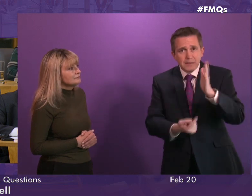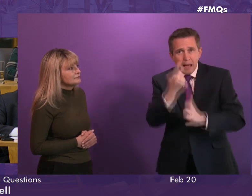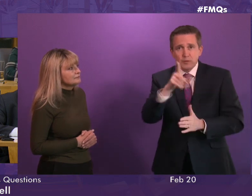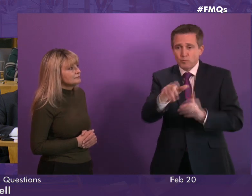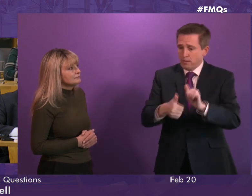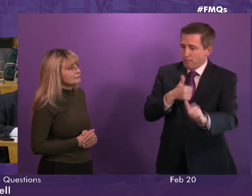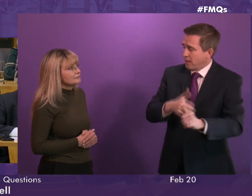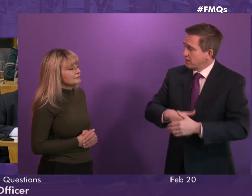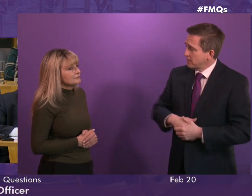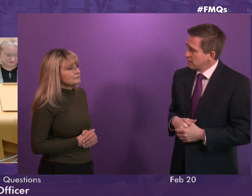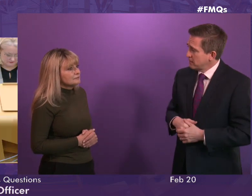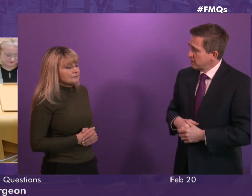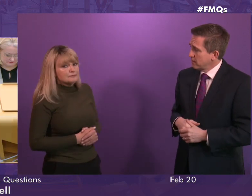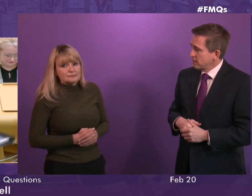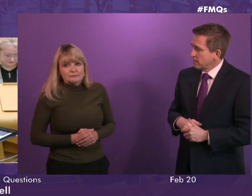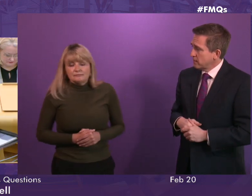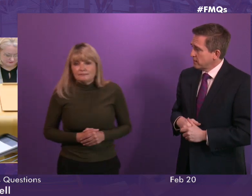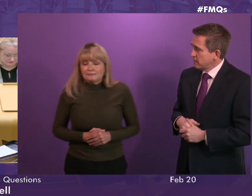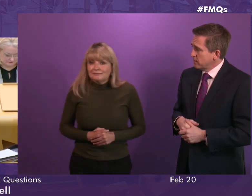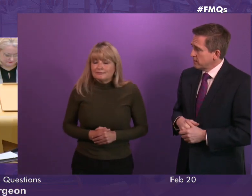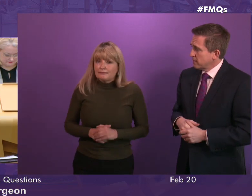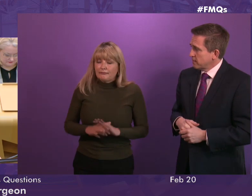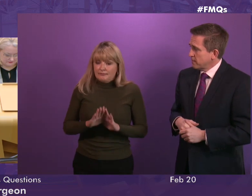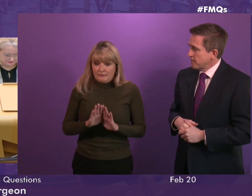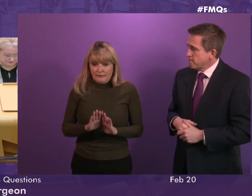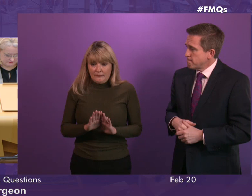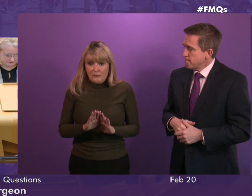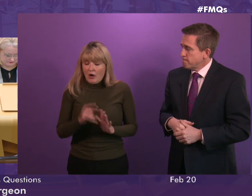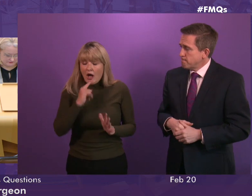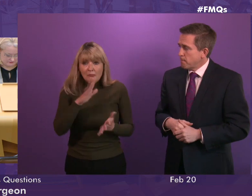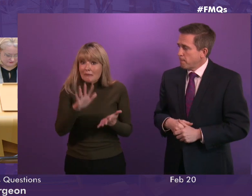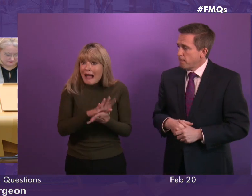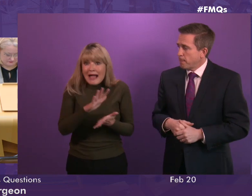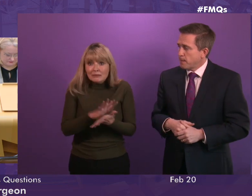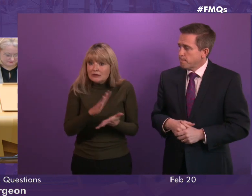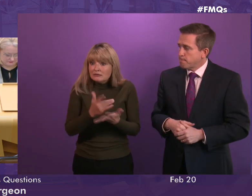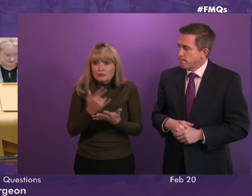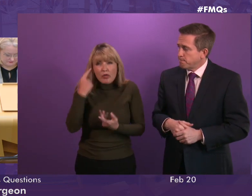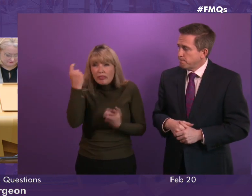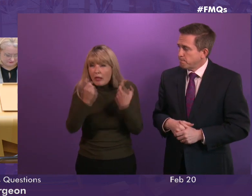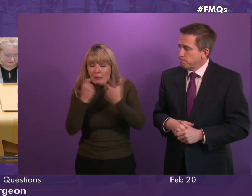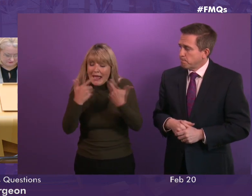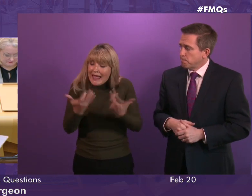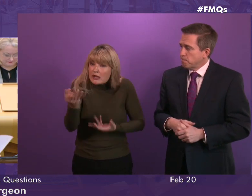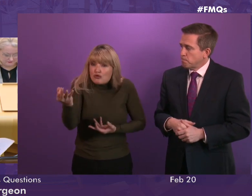The First Minister (Nicola Sturgeon): I am happy to consider any request of that nature.